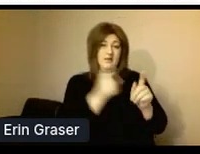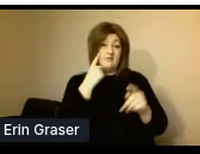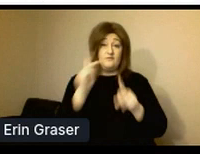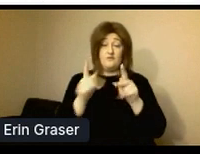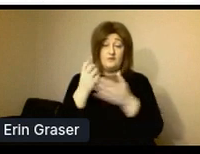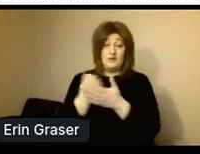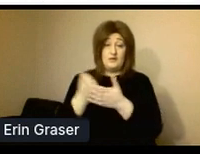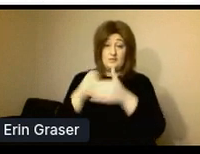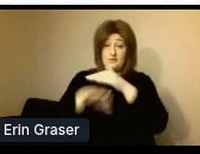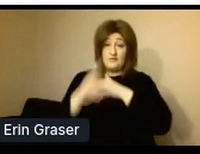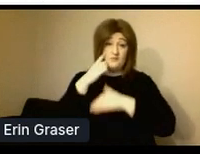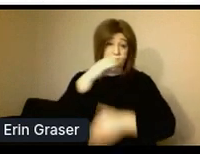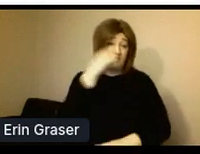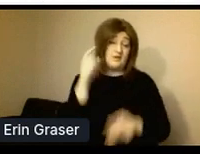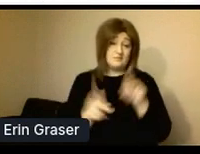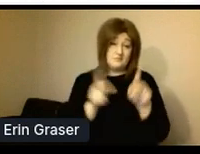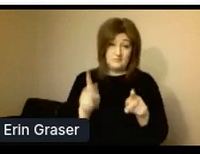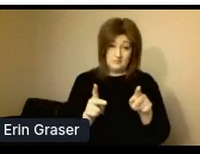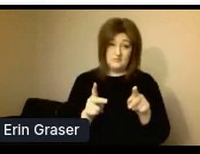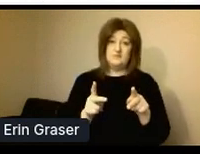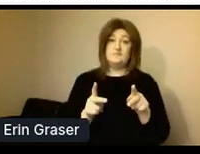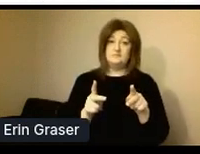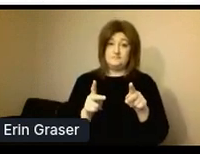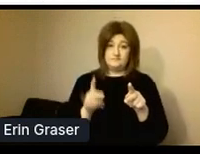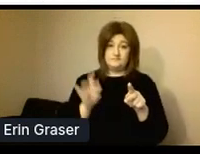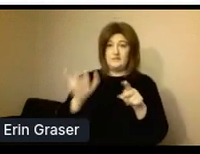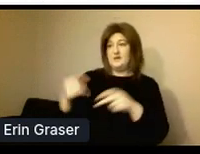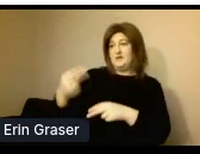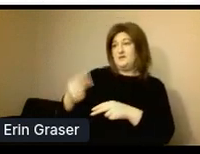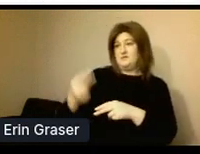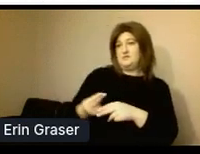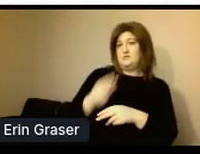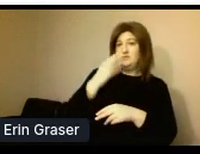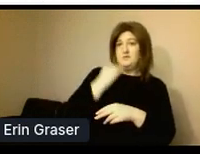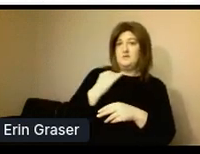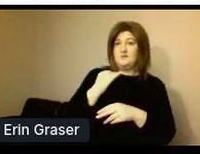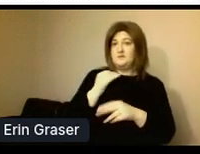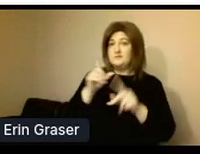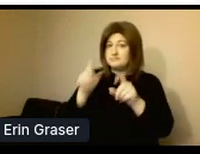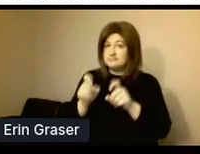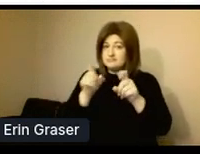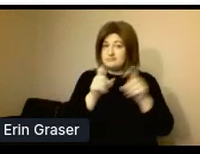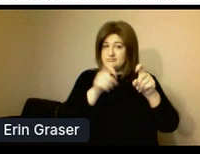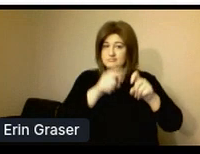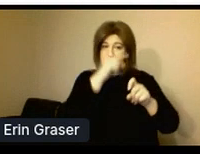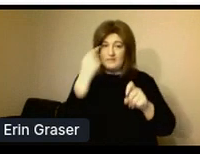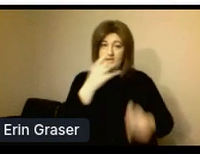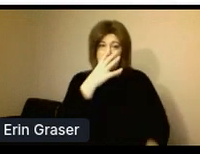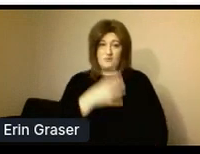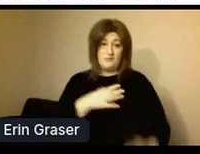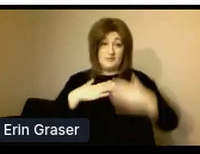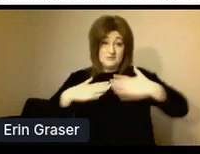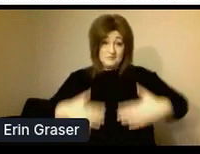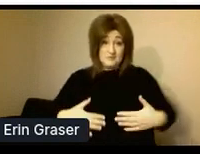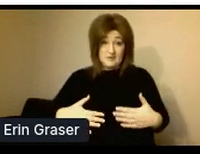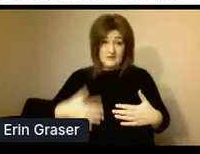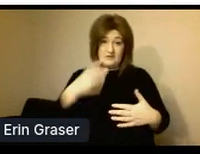for Black people. It's the historical experimentation on Black women's bodies and the gross inequities